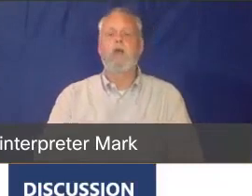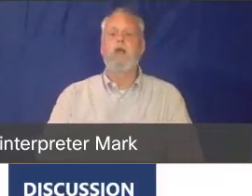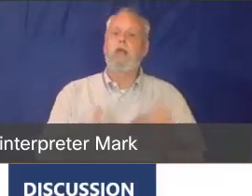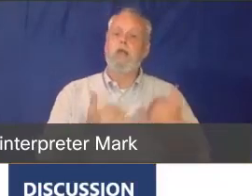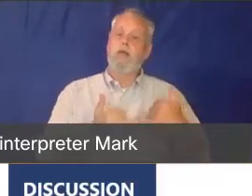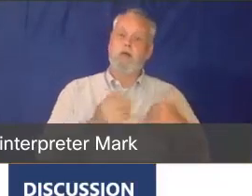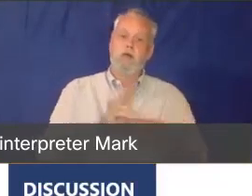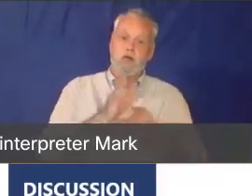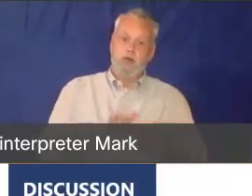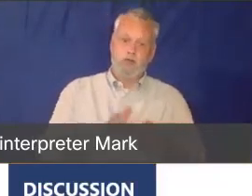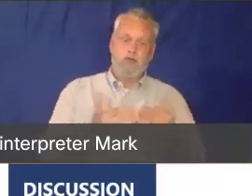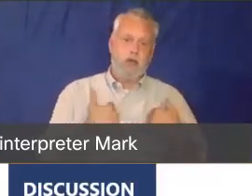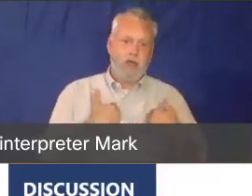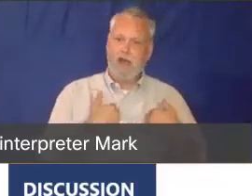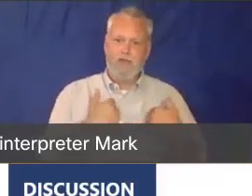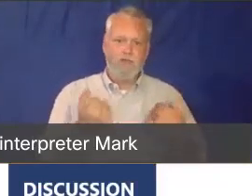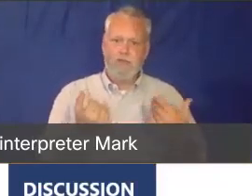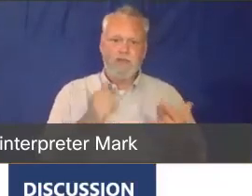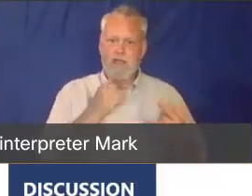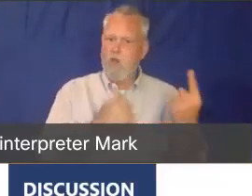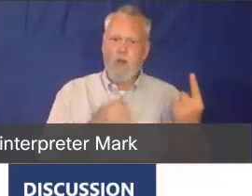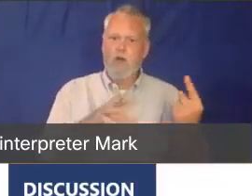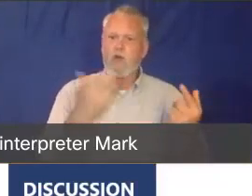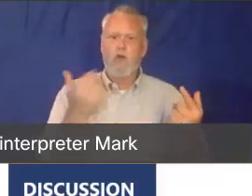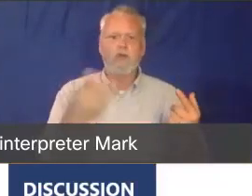Or several individuals who always have that space, it's been sort of.